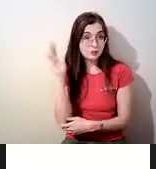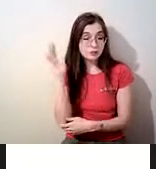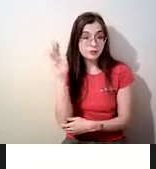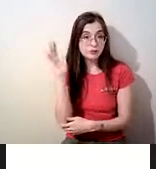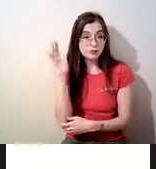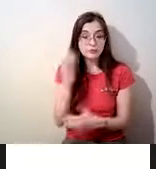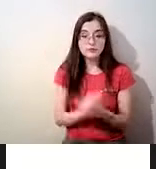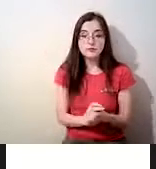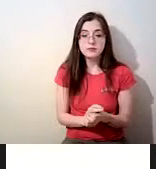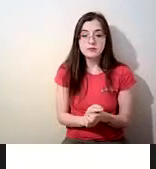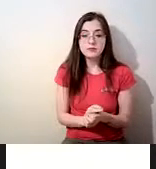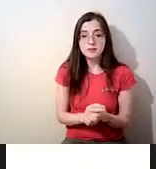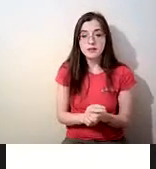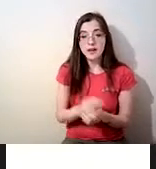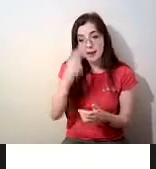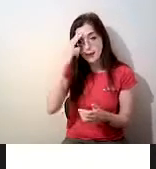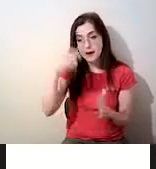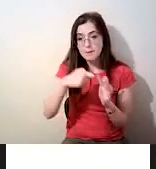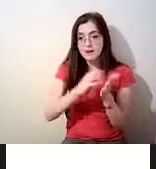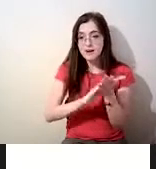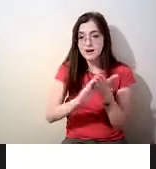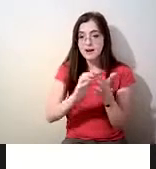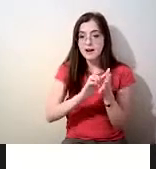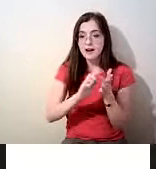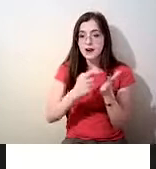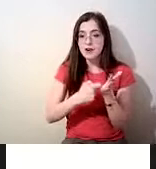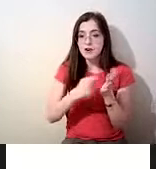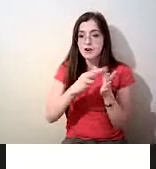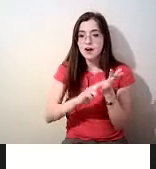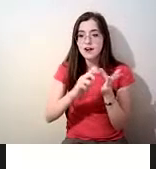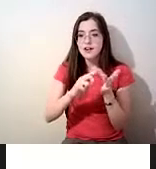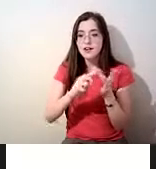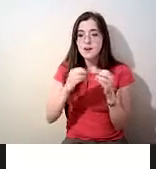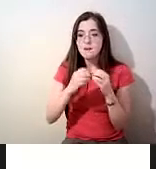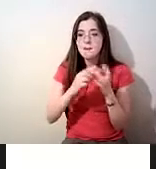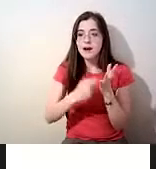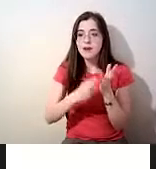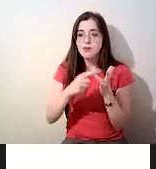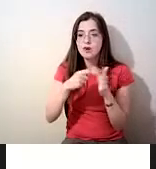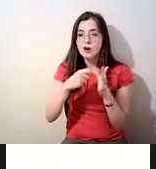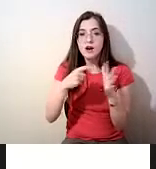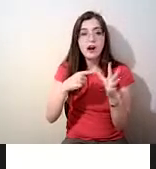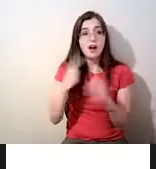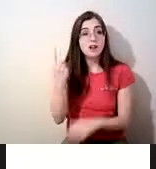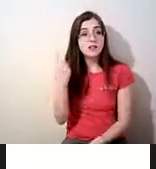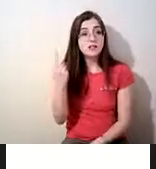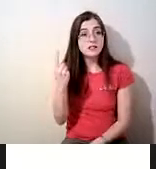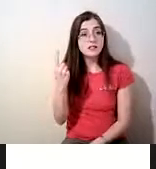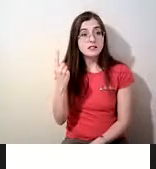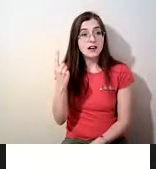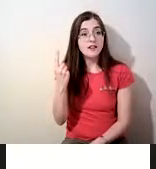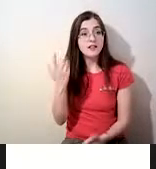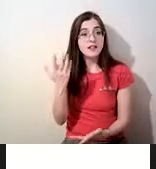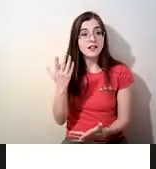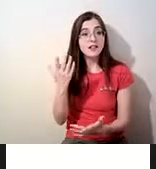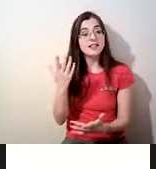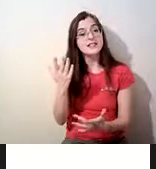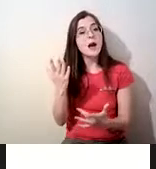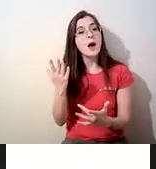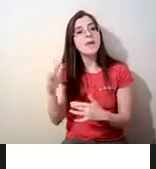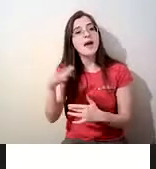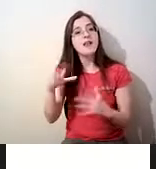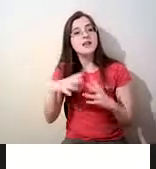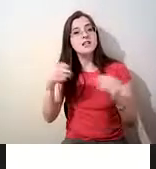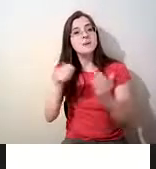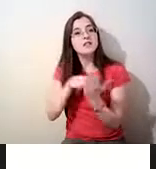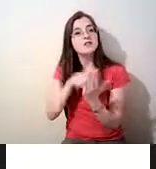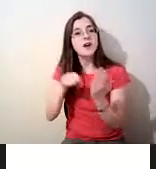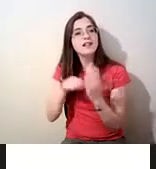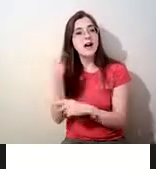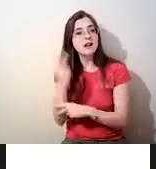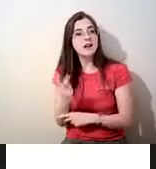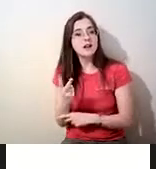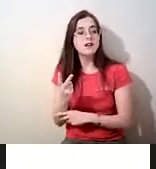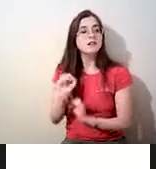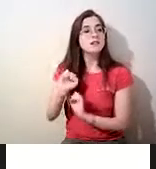um she is Kharani Barokka is a Minang-Javanese writer and artist from Jakarta whose work has